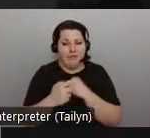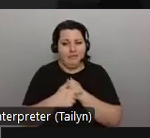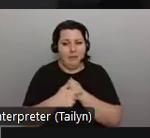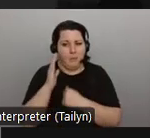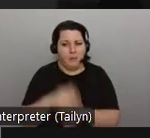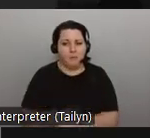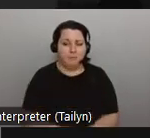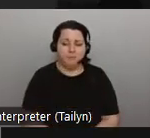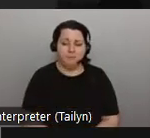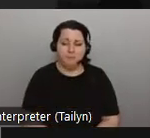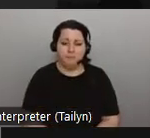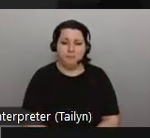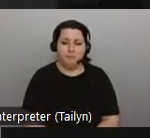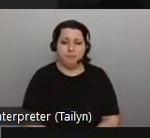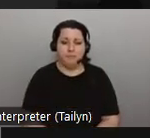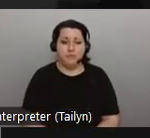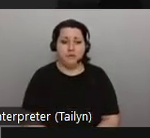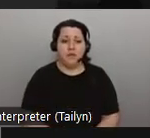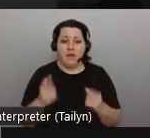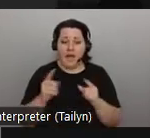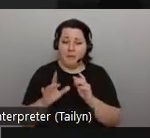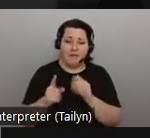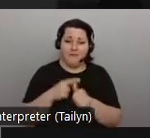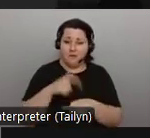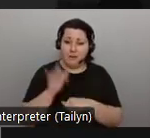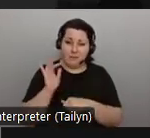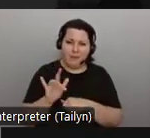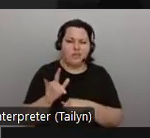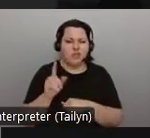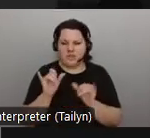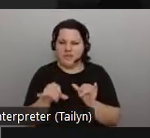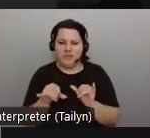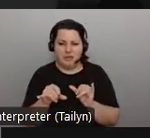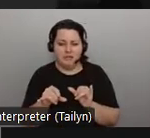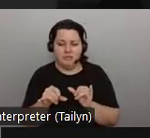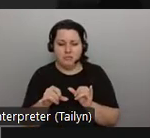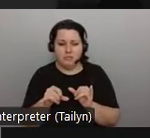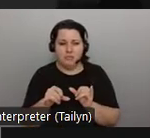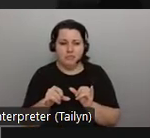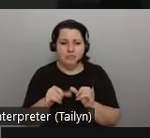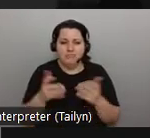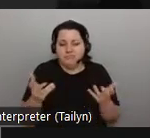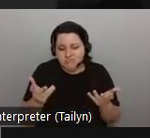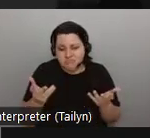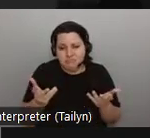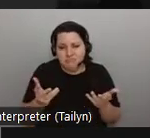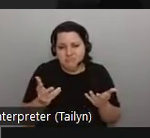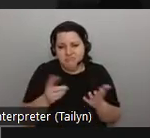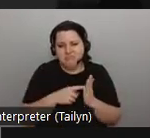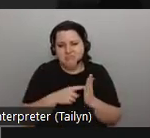do all of your work again. So make sure that this option is checked to save yourself a